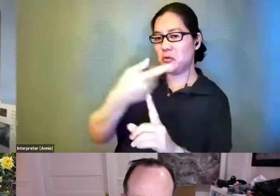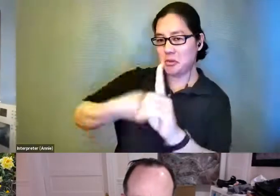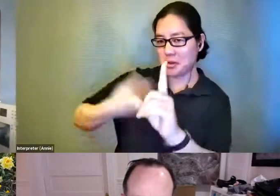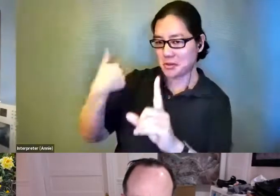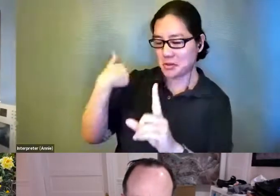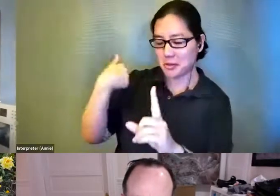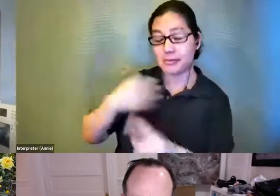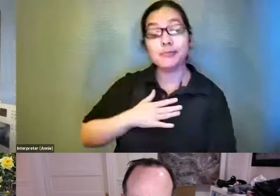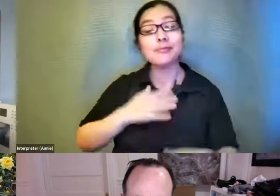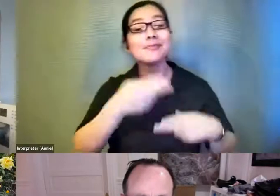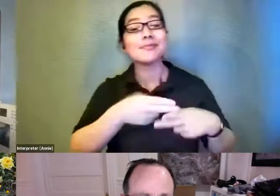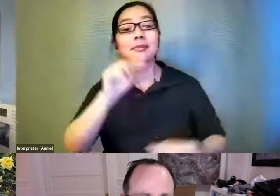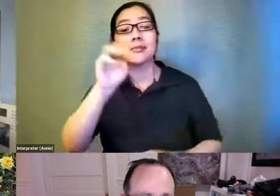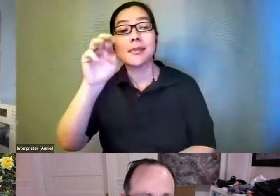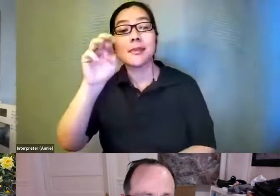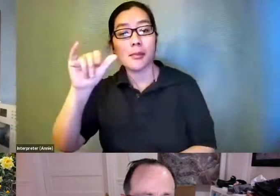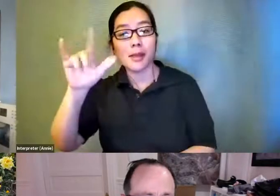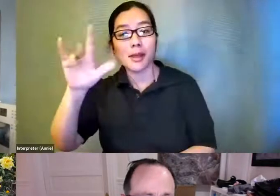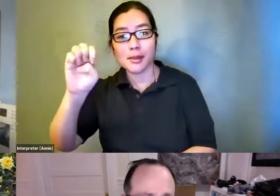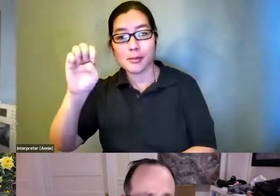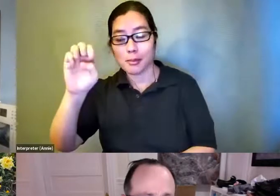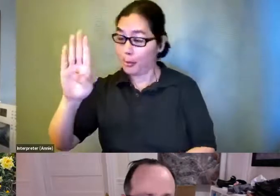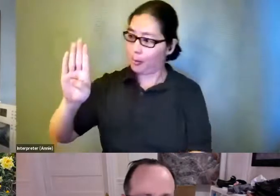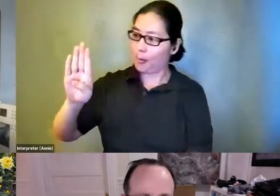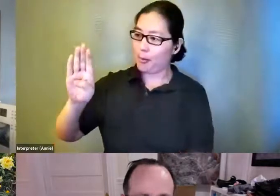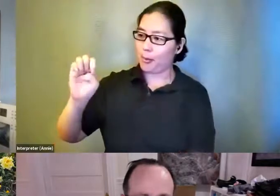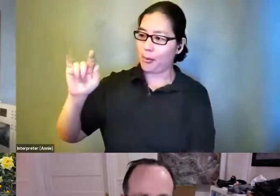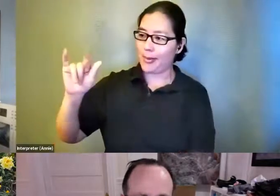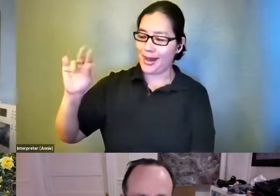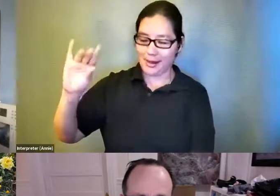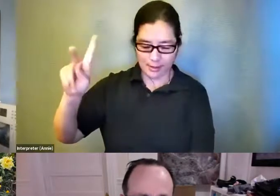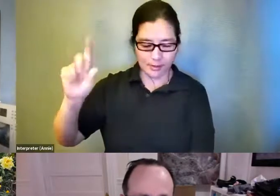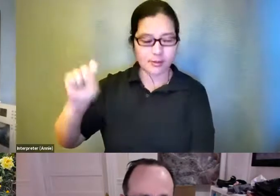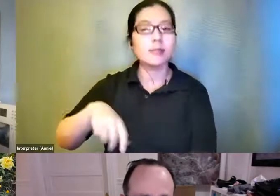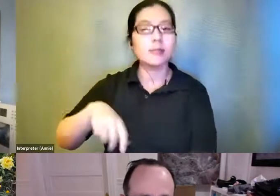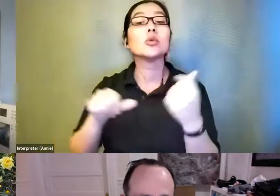My name is Emily Beitiks, I am the associate director at the Longmore STO